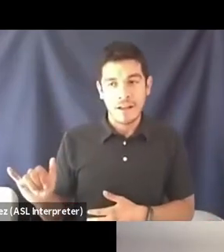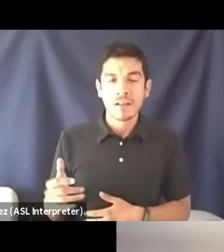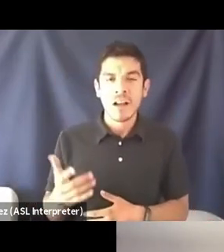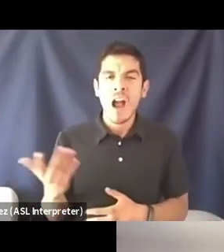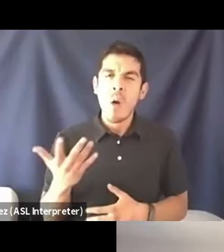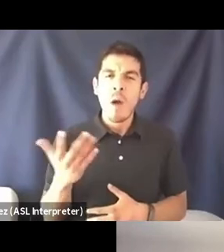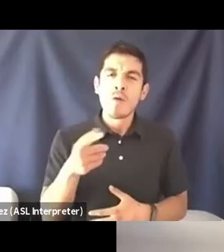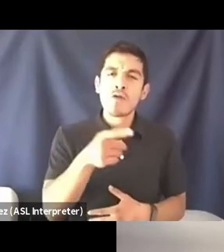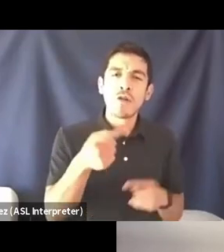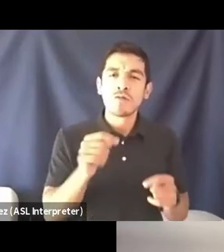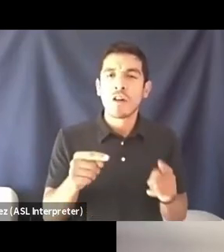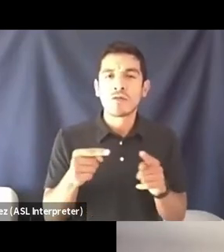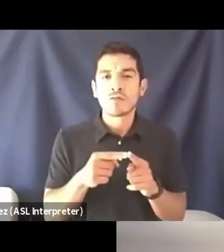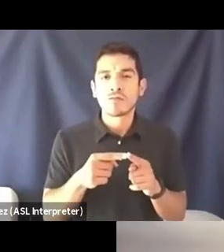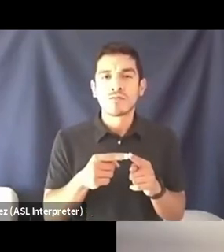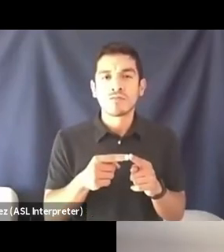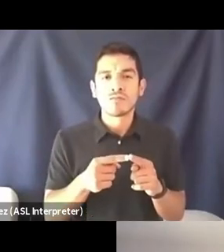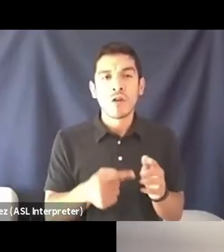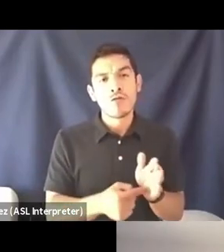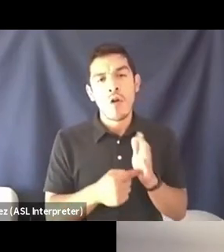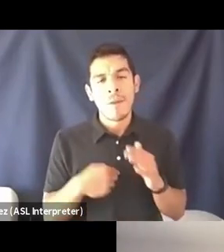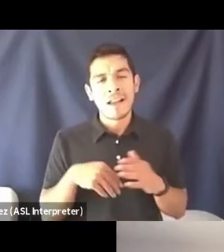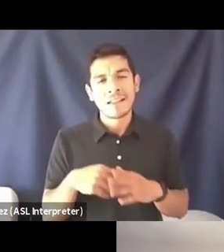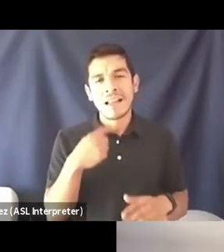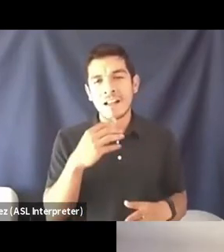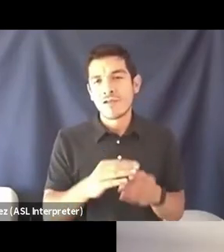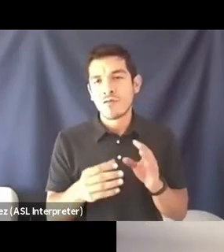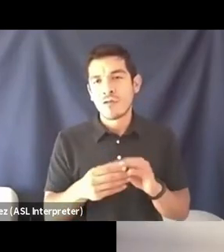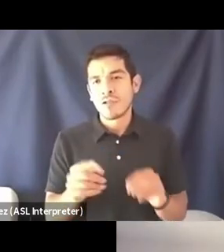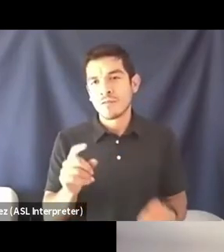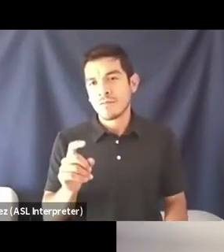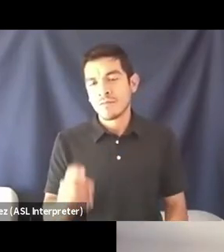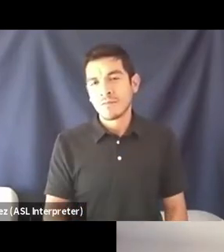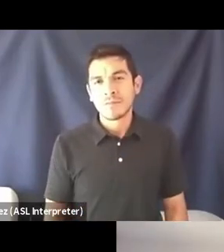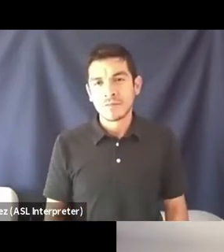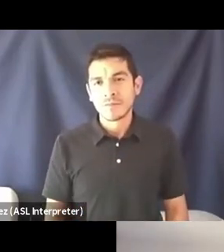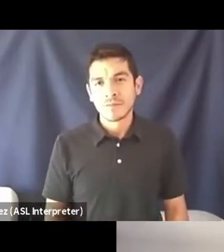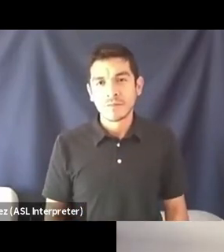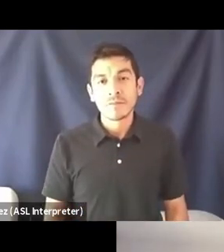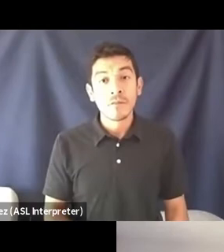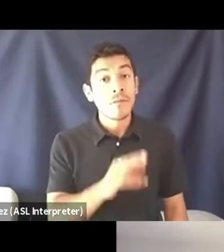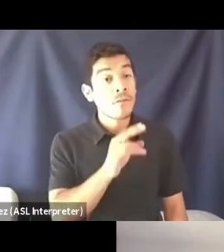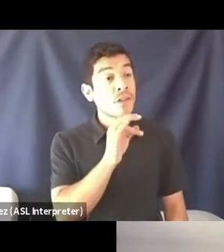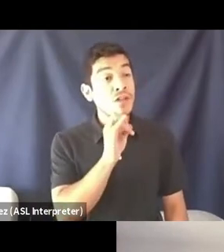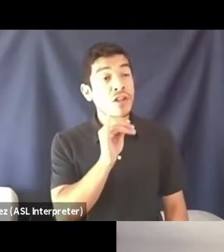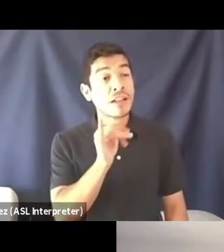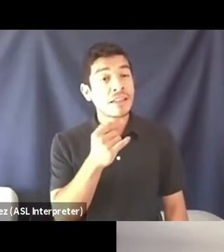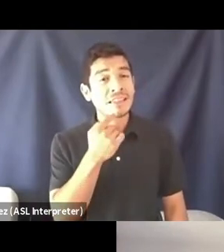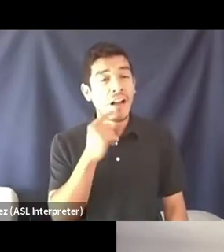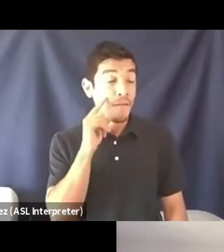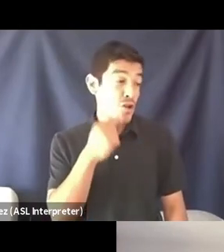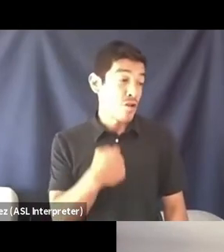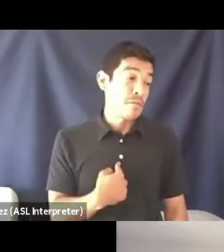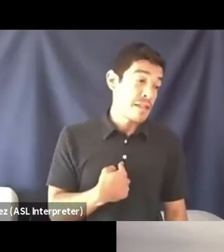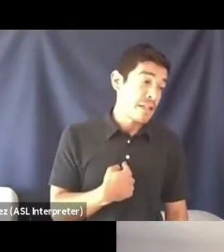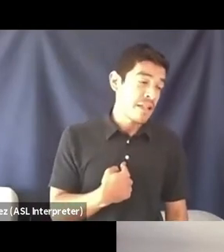to bring out in telling the story? So for me, one of the reason why I was drawn into the story